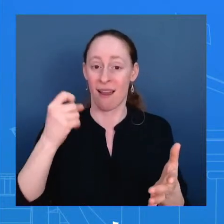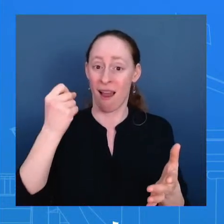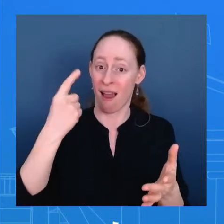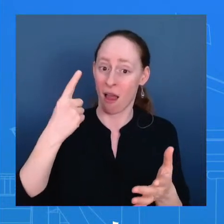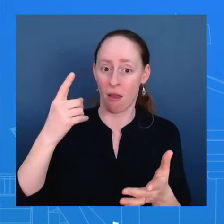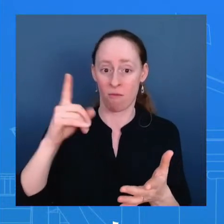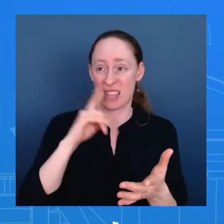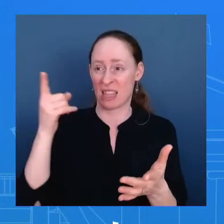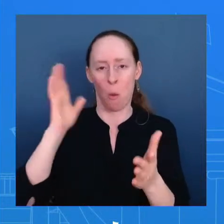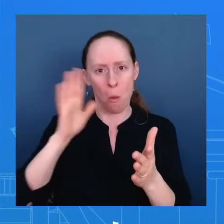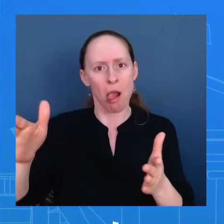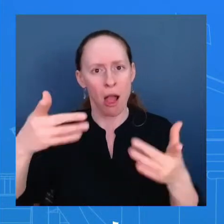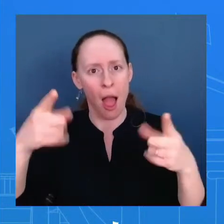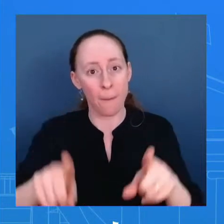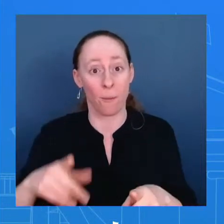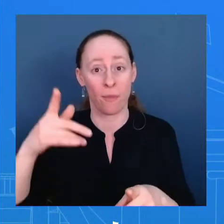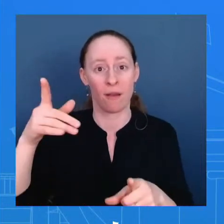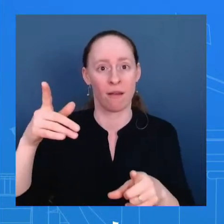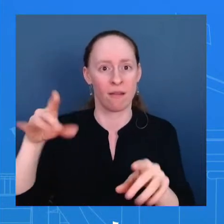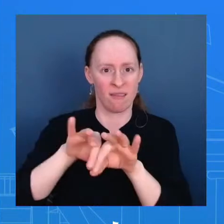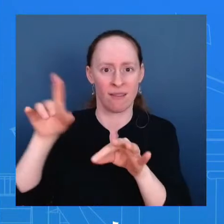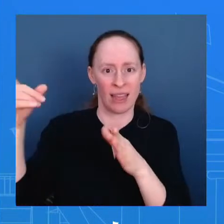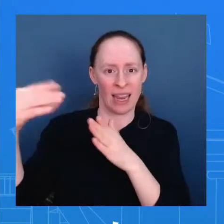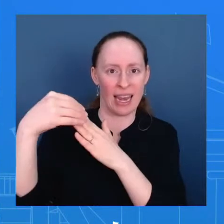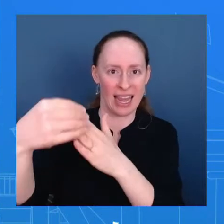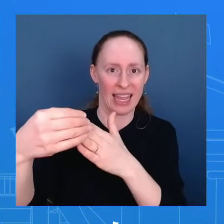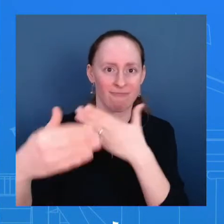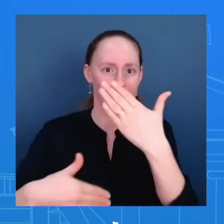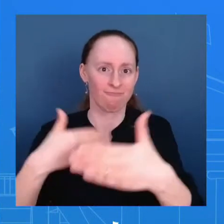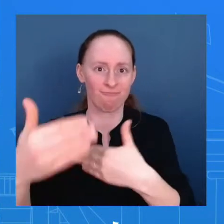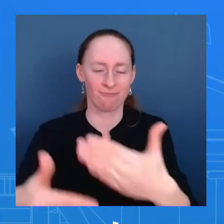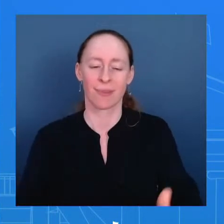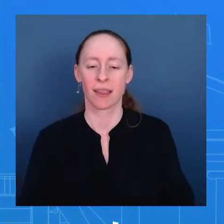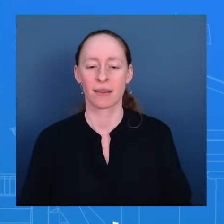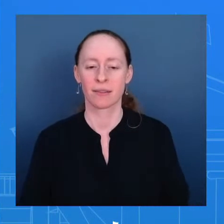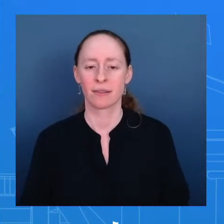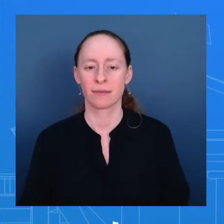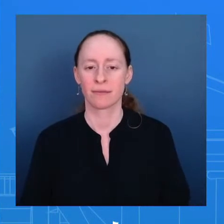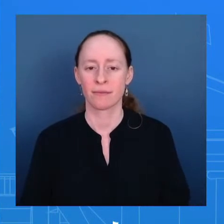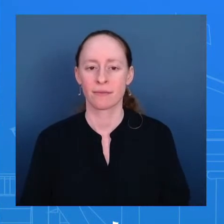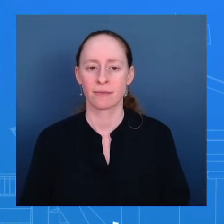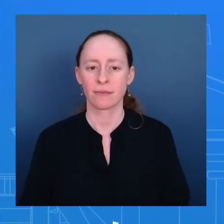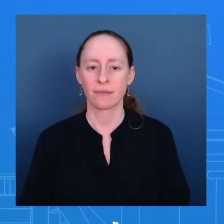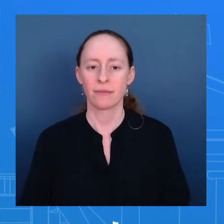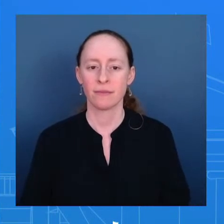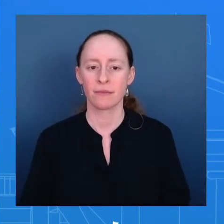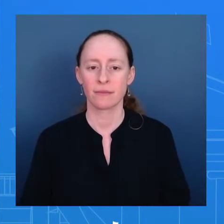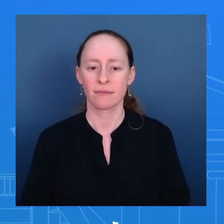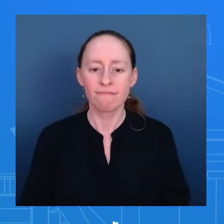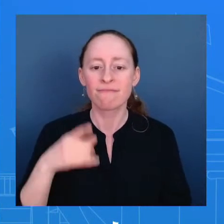The Press: Thank you. And thank you, Mayor Benjamin. The Morehouse commencement ceremony has been described as solemn, steeped in tradition.